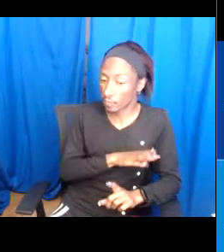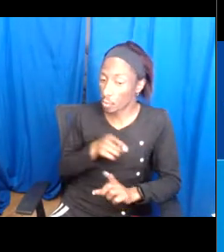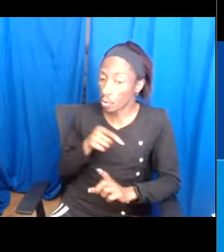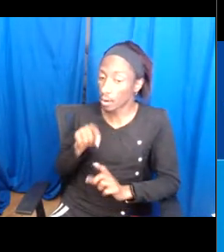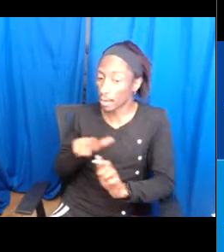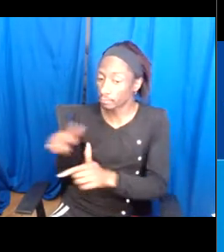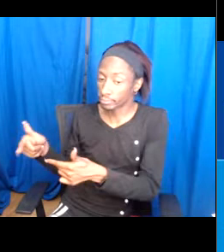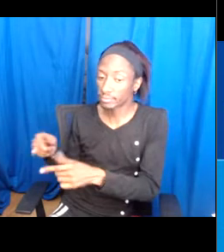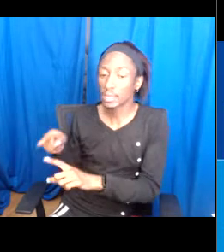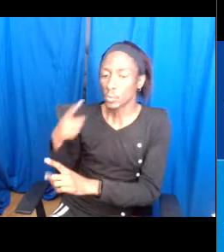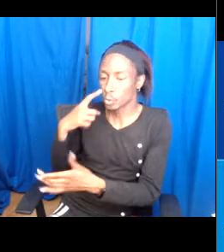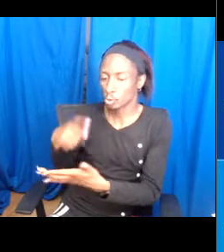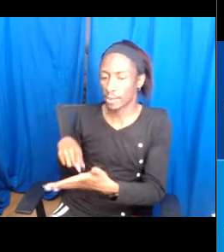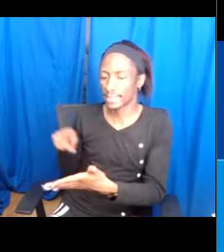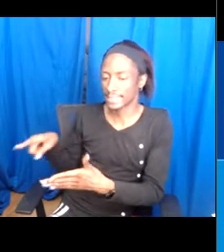from the lands of the Anishinaabe.